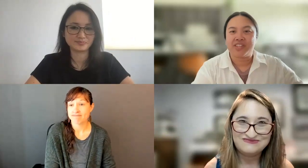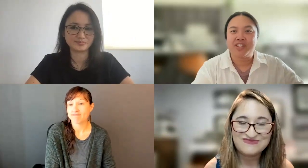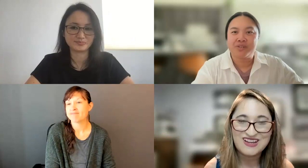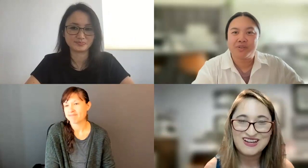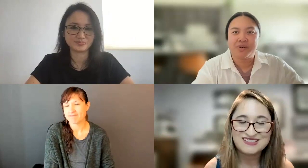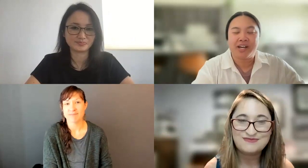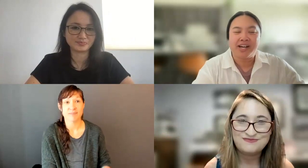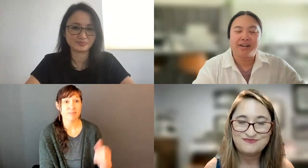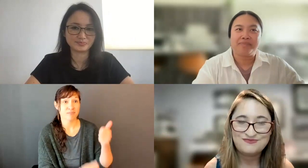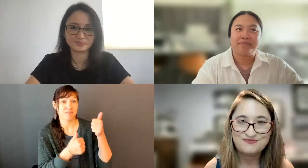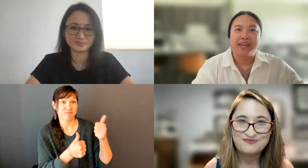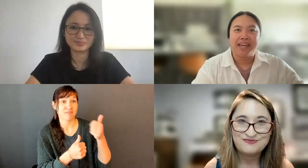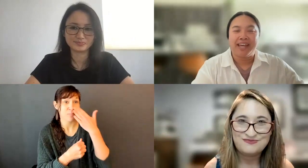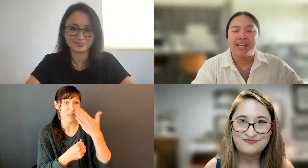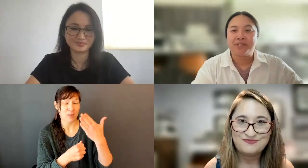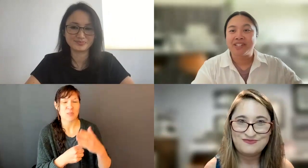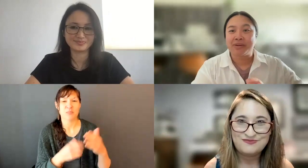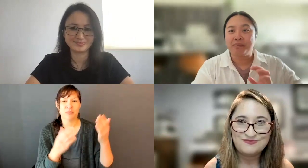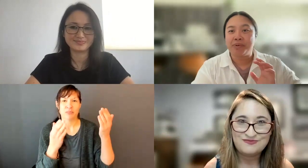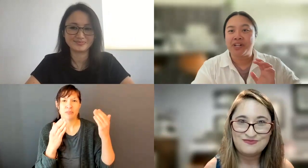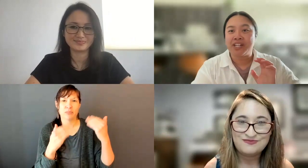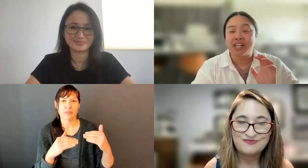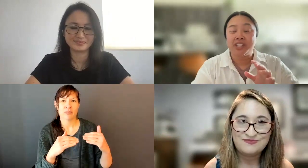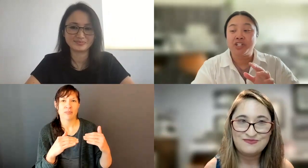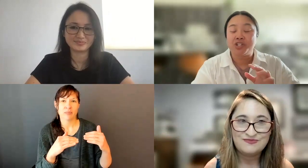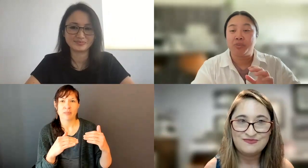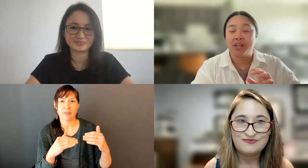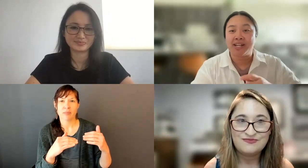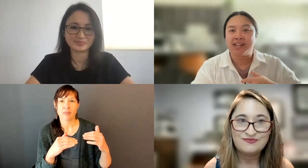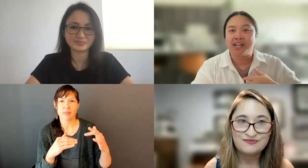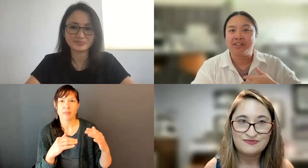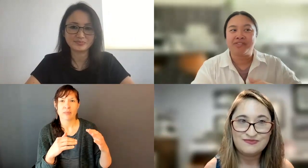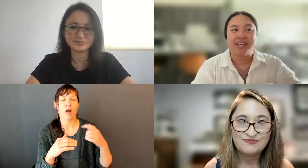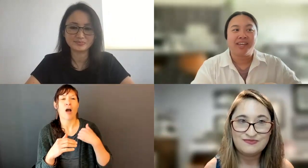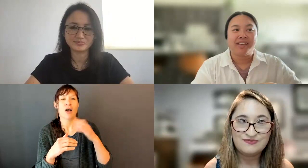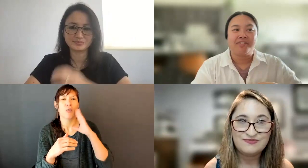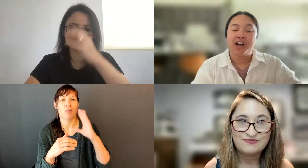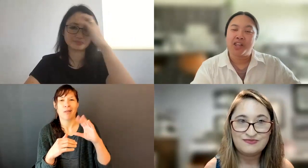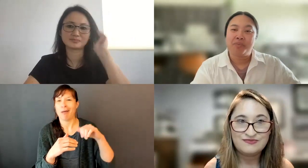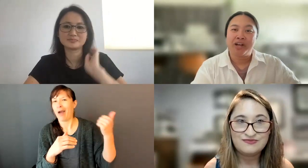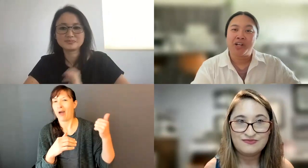Perfect, thank you. And I'm just gonna put in an additional plug of follow,